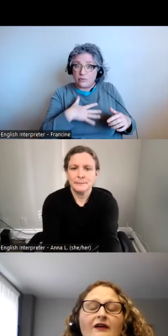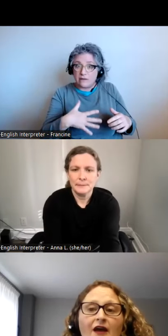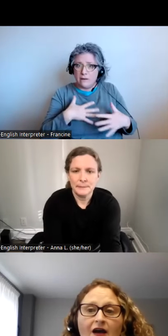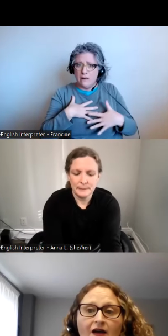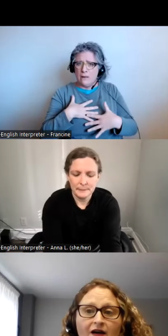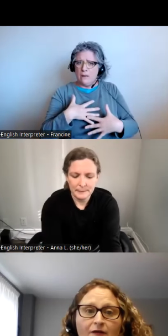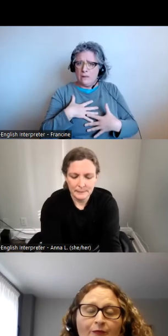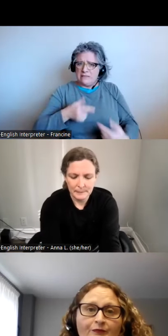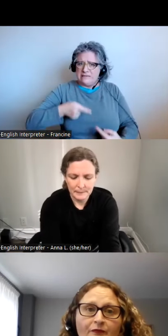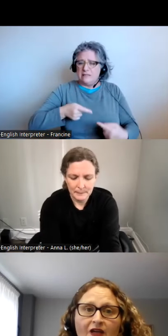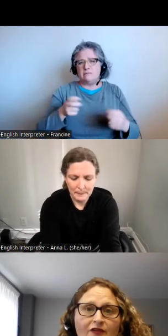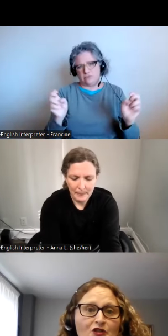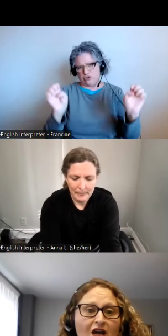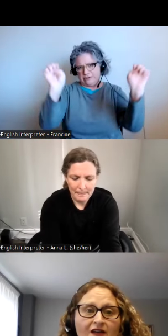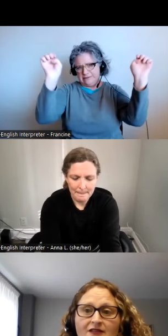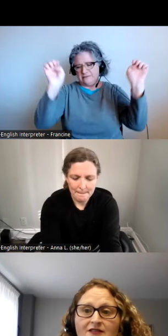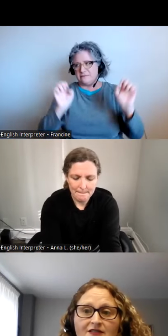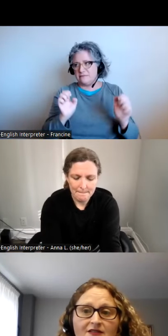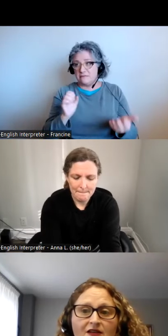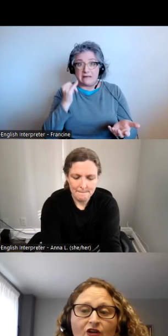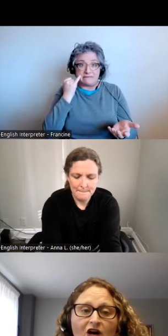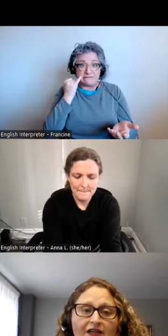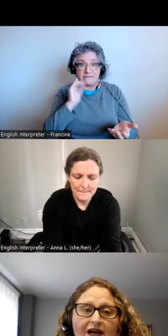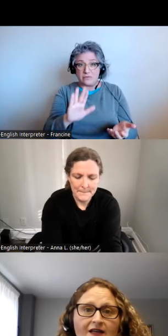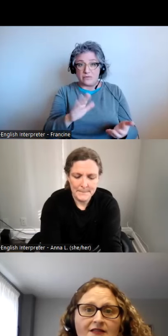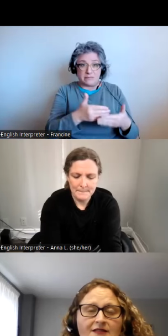is ill and emergency rooms are for emergencies f your child